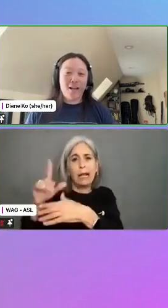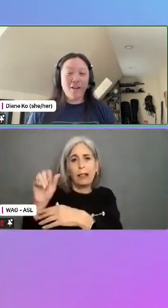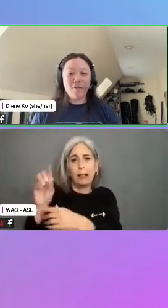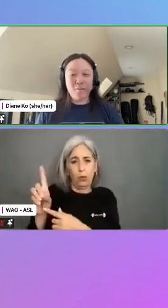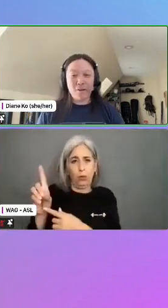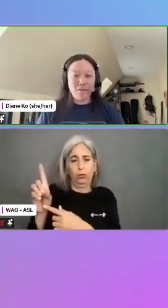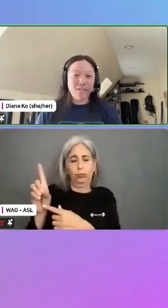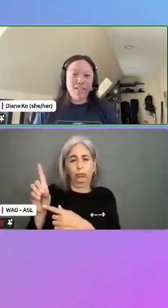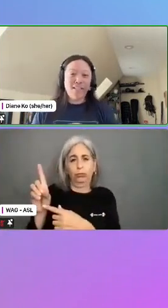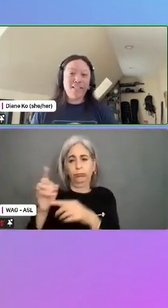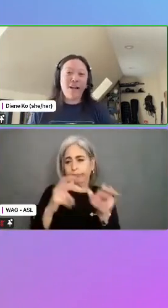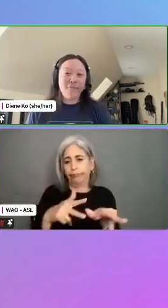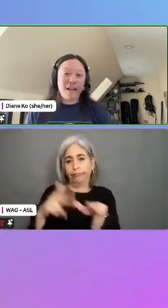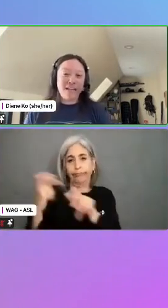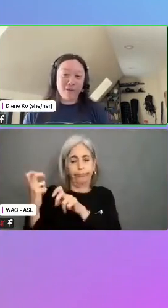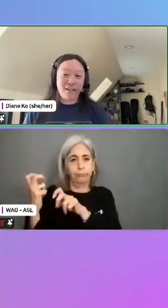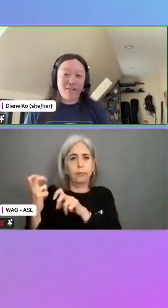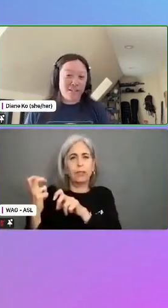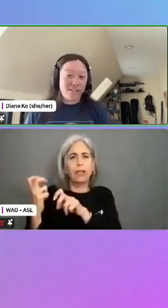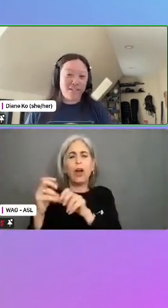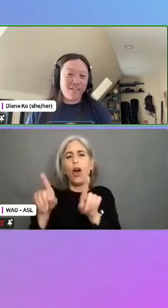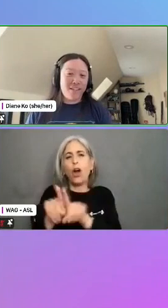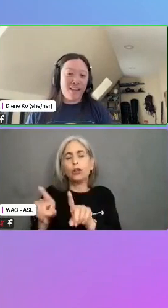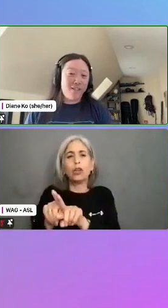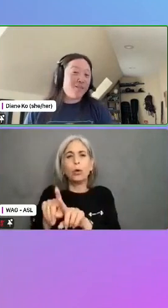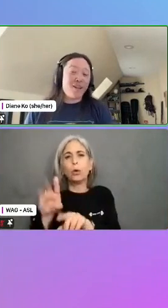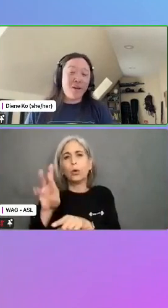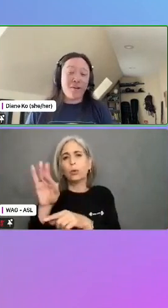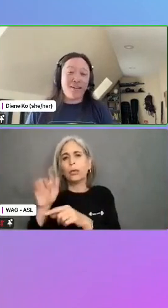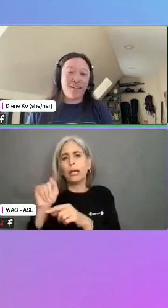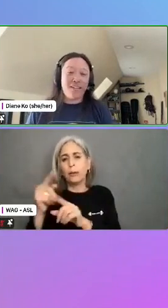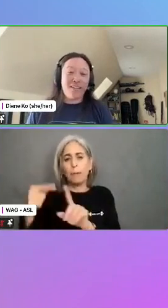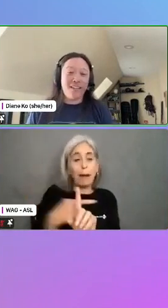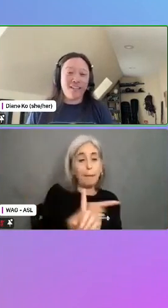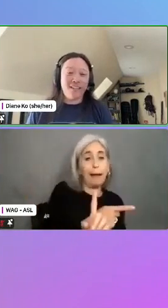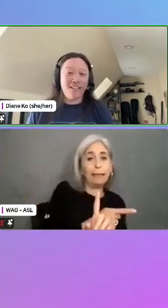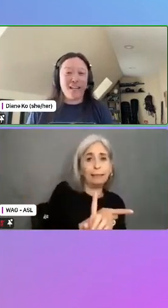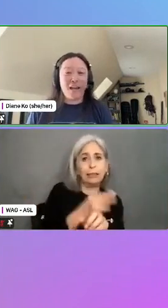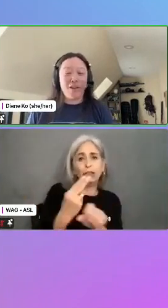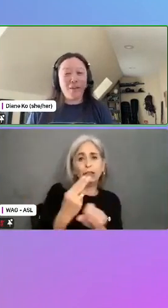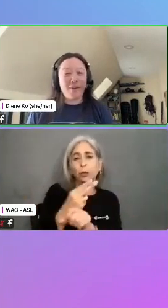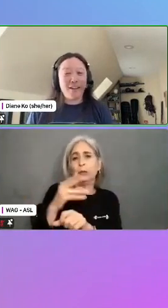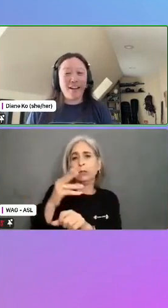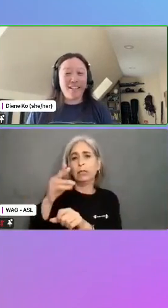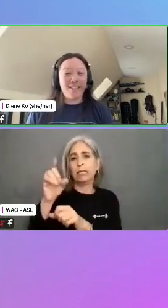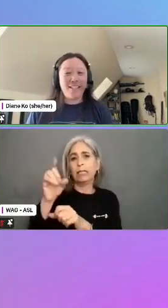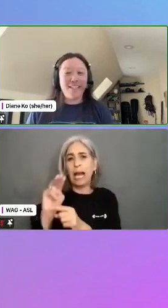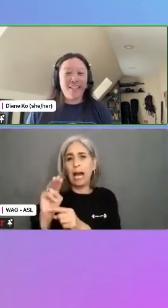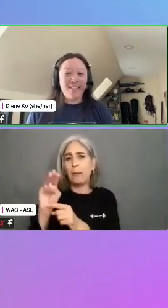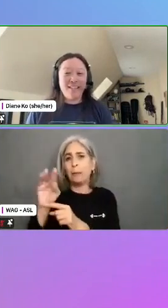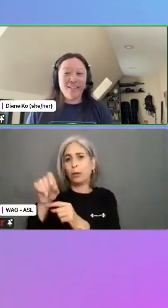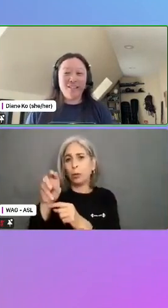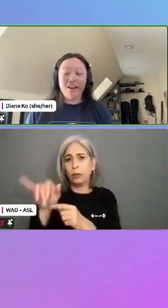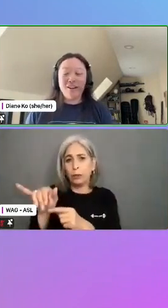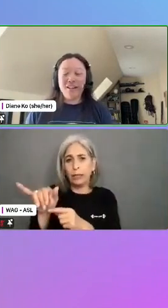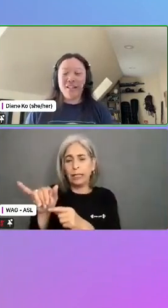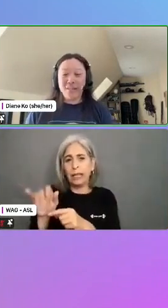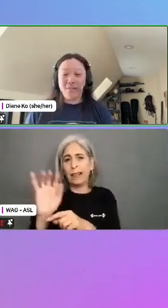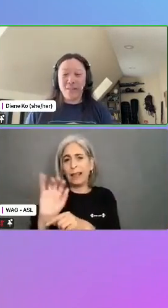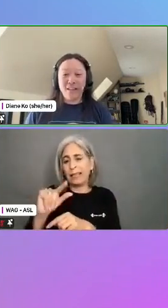rep with initial value of. . React provides a rough property that can be set on a particular component or node. For our component, we set the ref prop of the input element we made earlier. But this to the input ref variable that